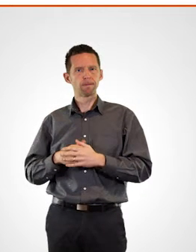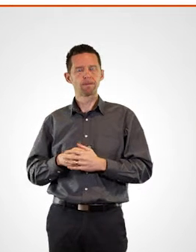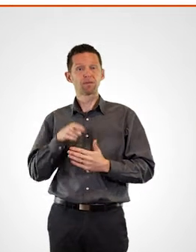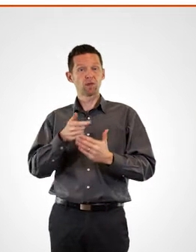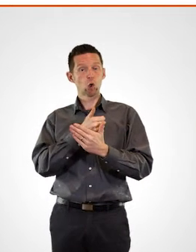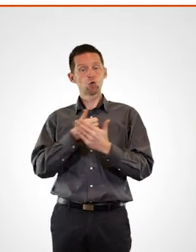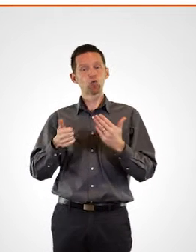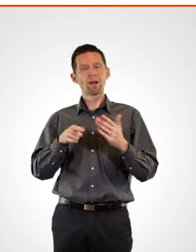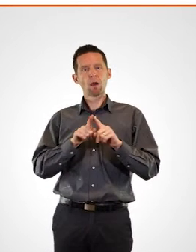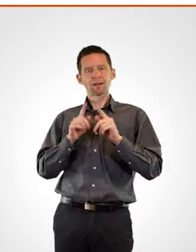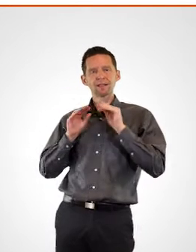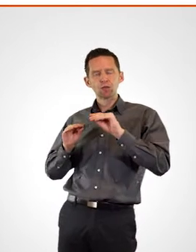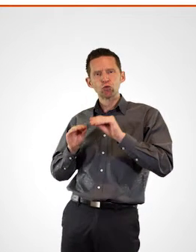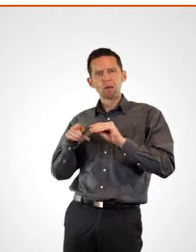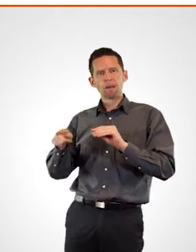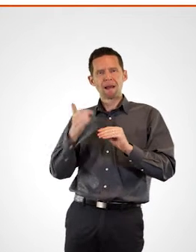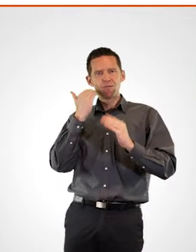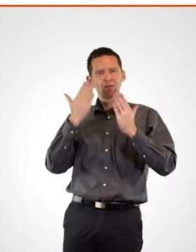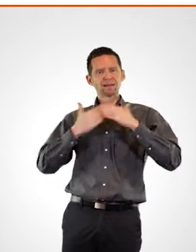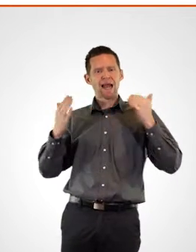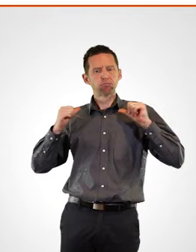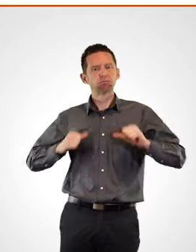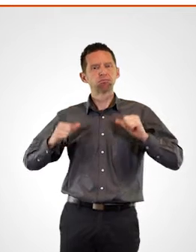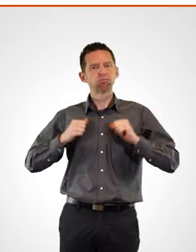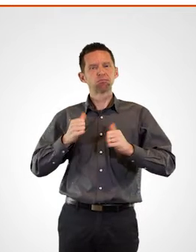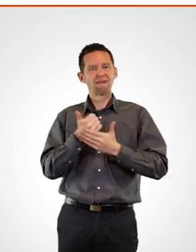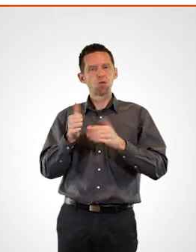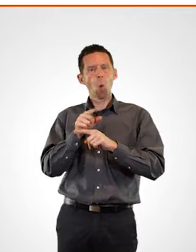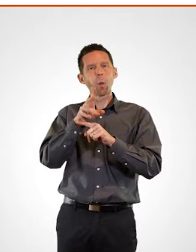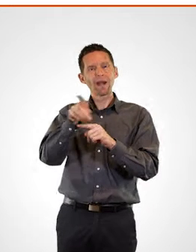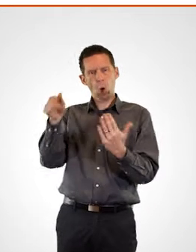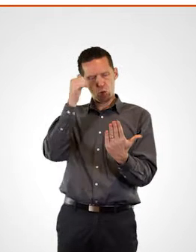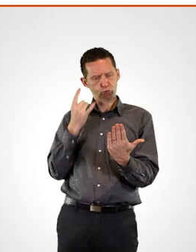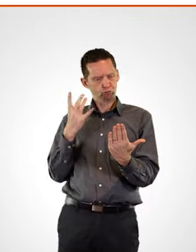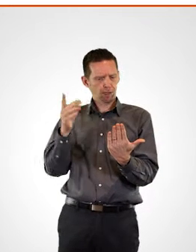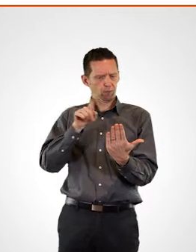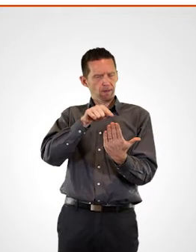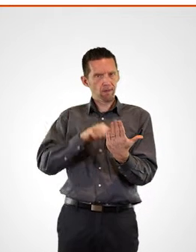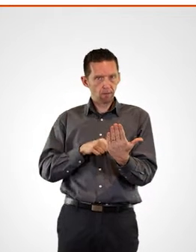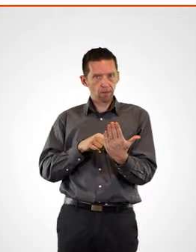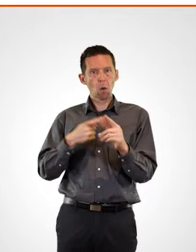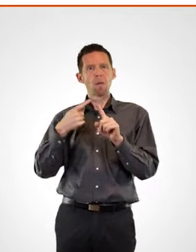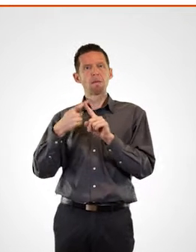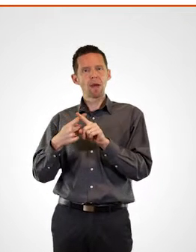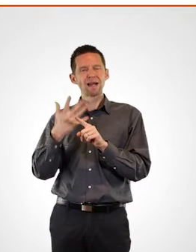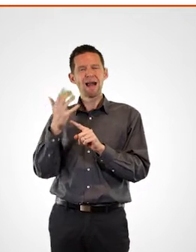These units are used to teach children the daily routines that they will go through each week and they also teach the instructional language